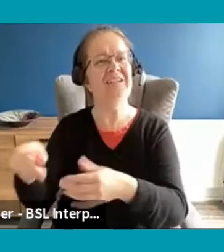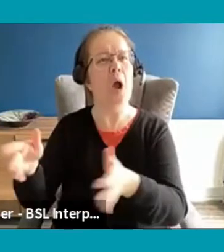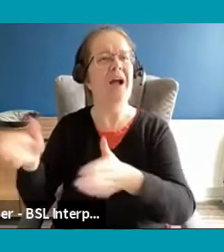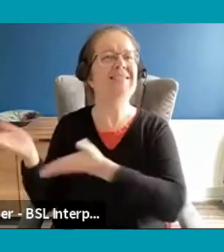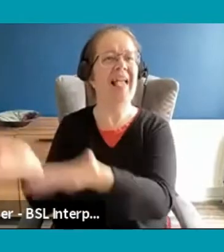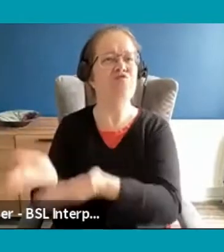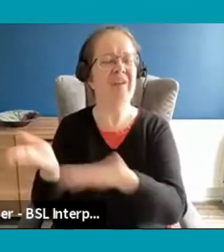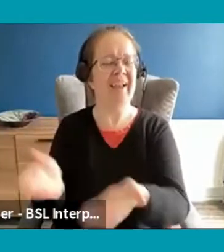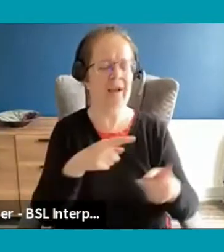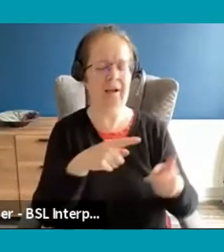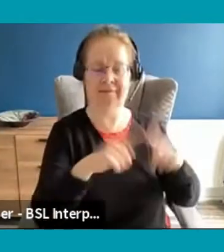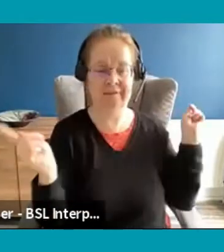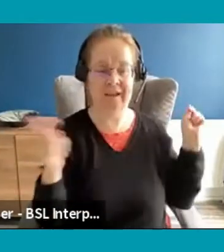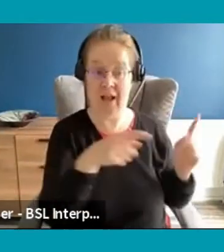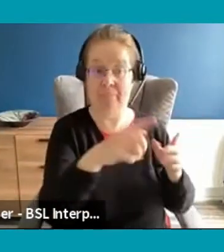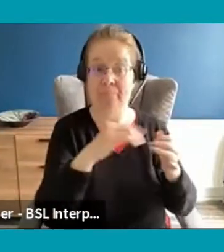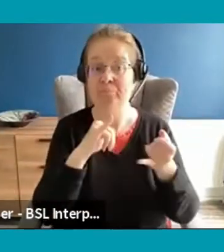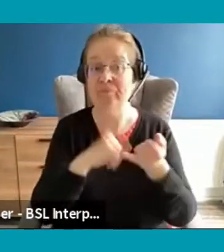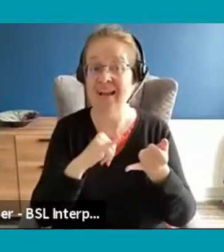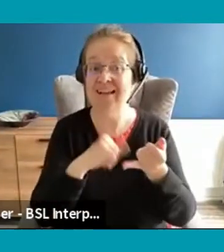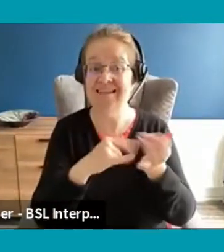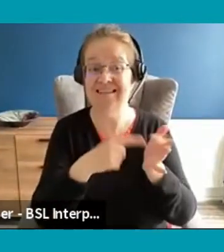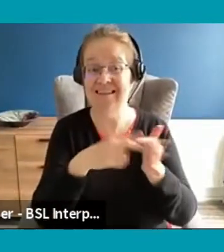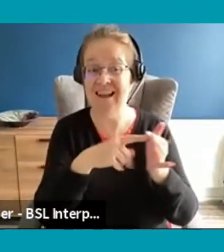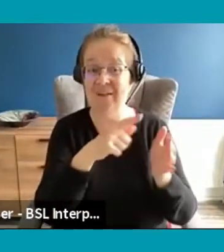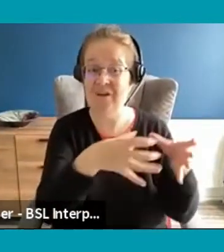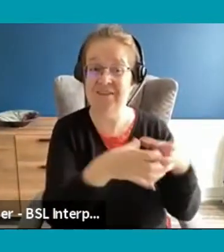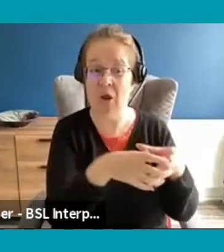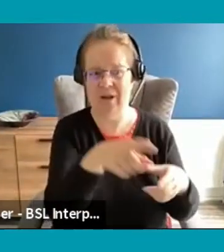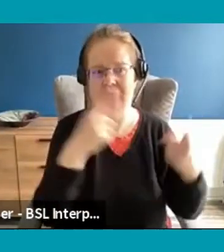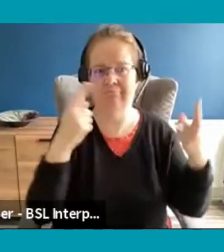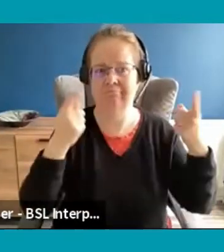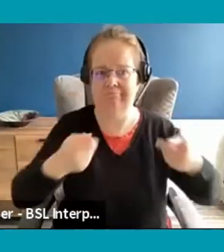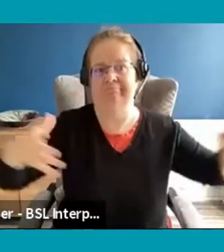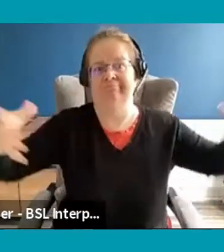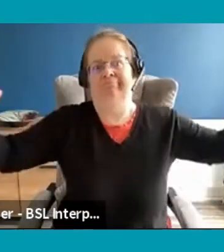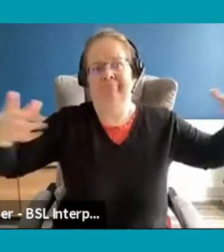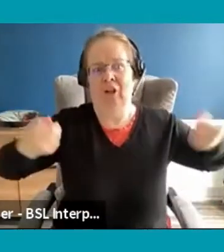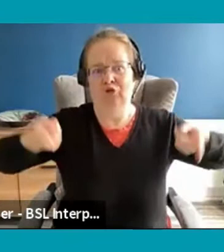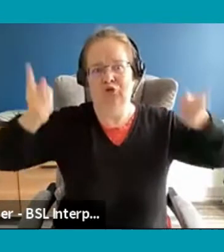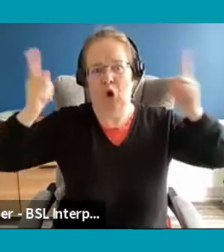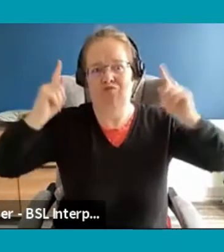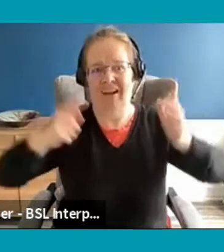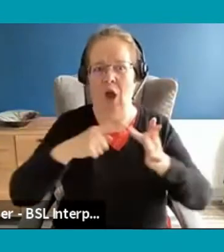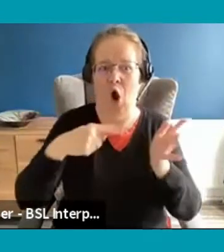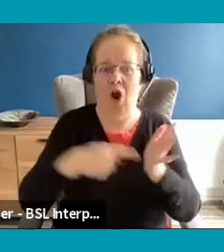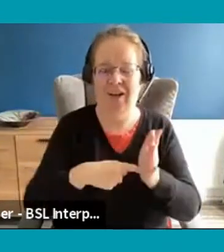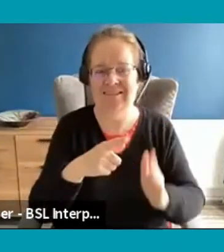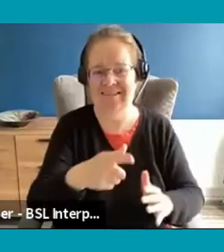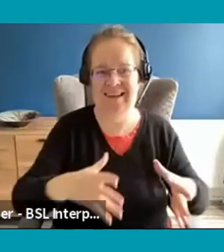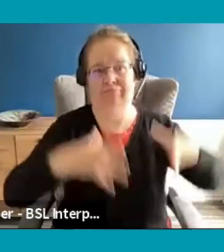Obviously Steve's department is gigantic. He's he's obviously director of IT, and we've even got an international department,